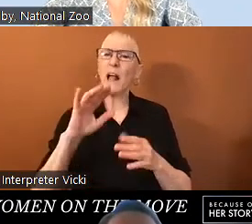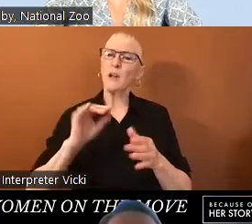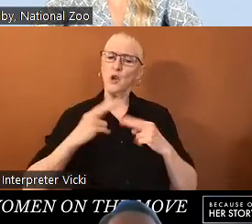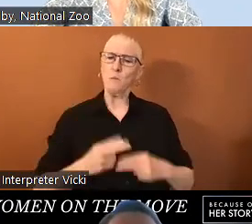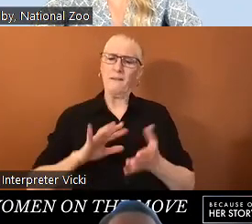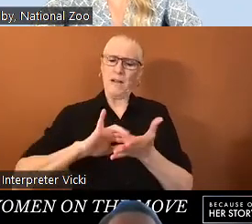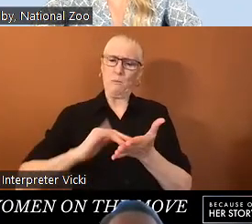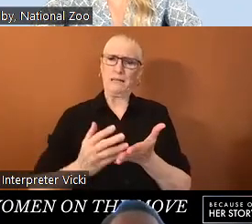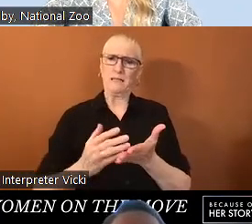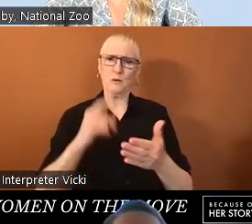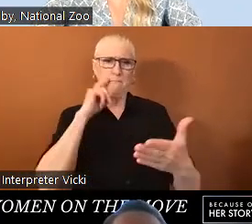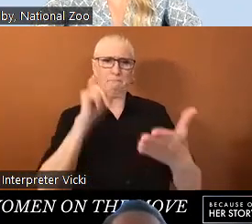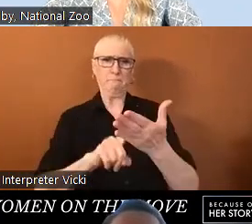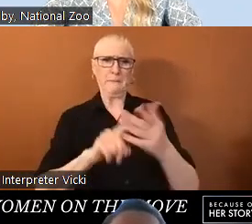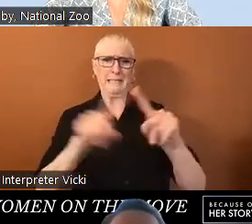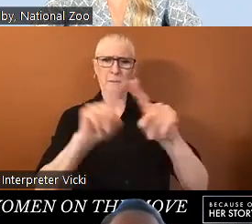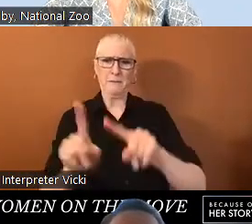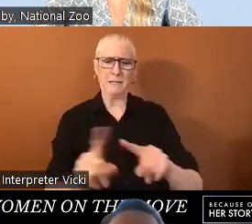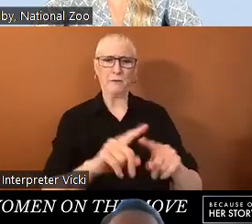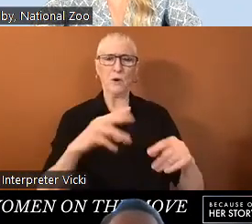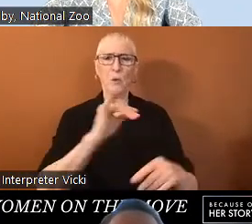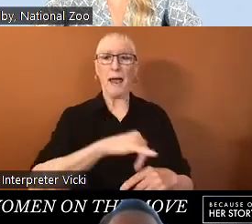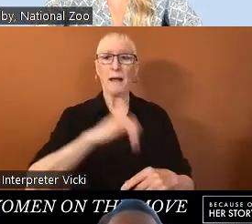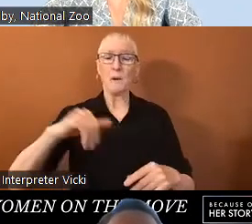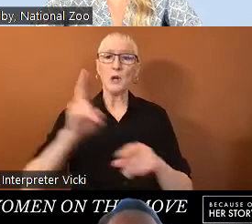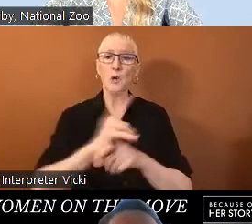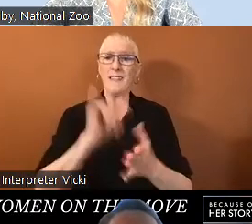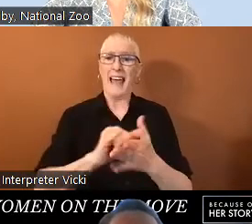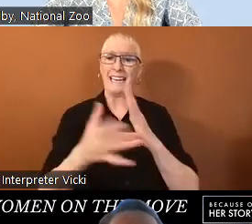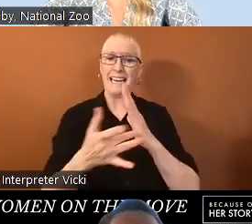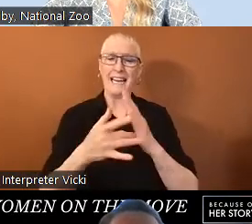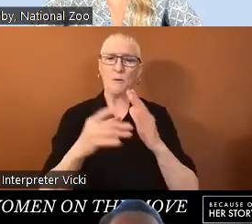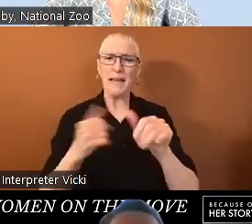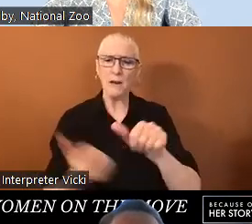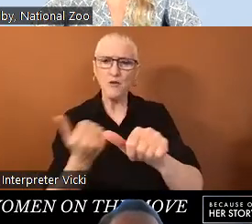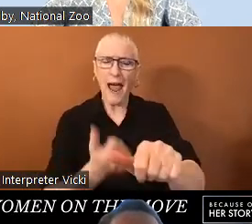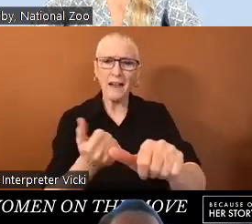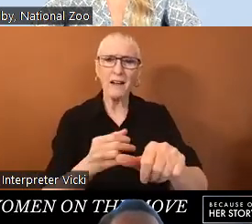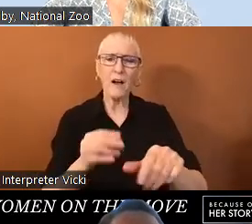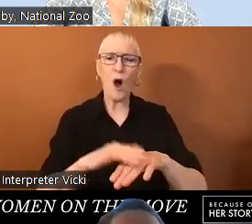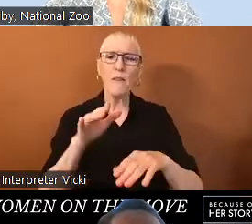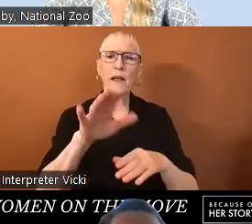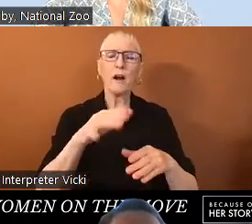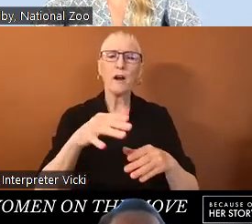this... we use this technique to track whales across their migratory routes between cold water feeding